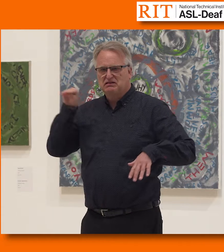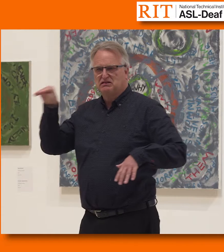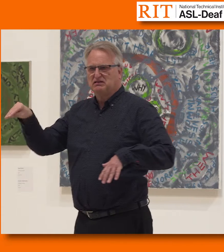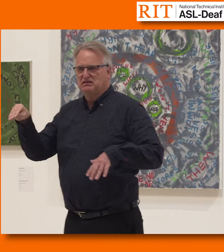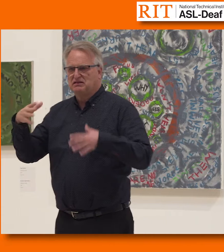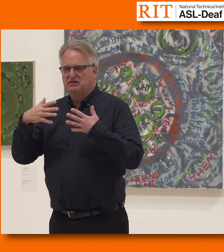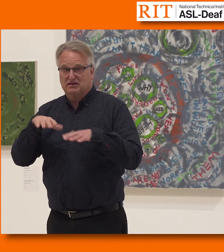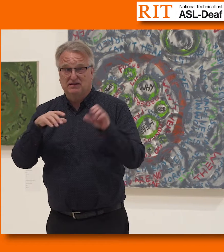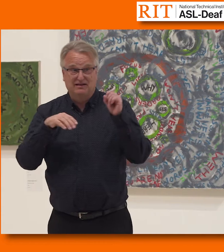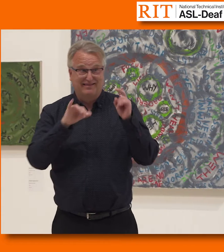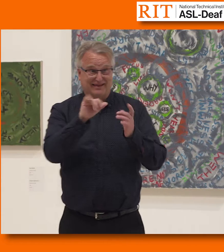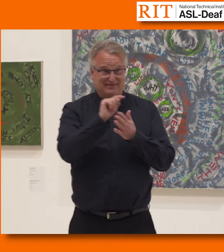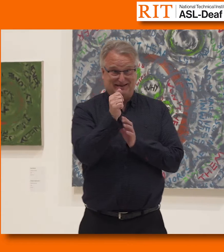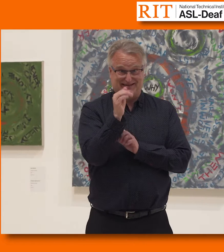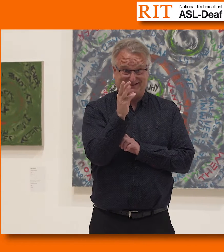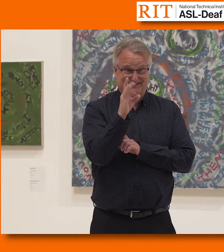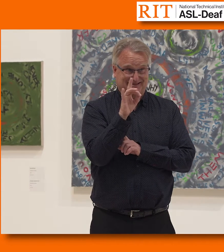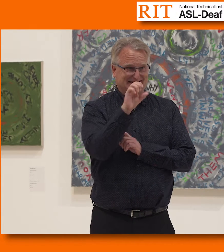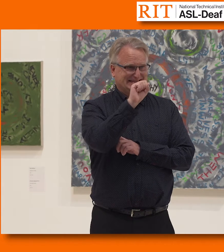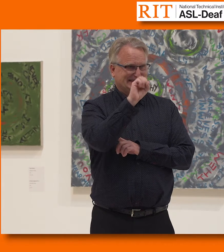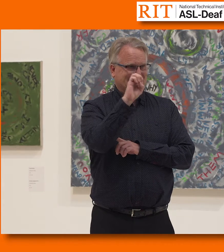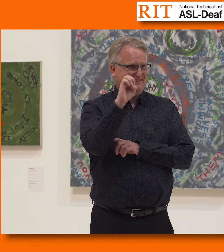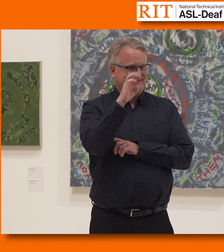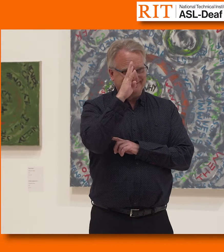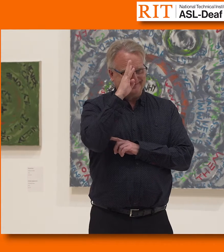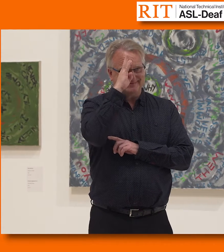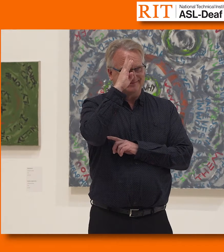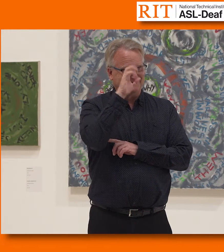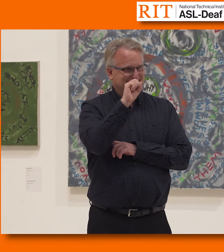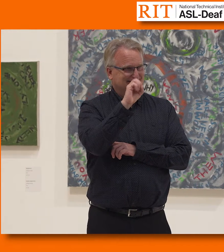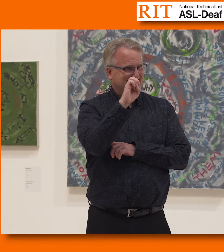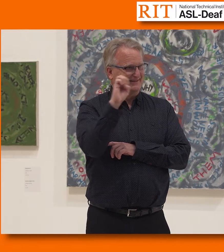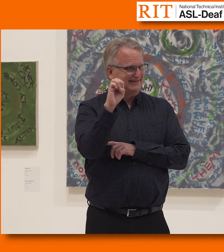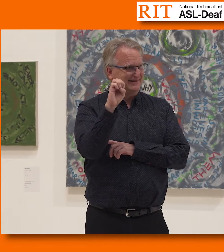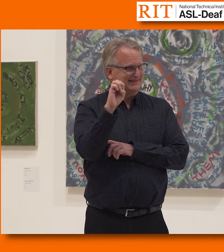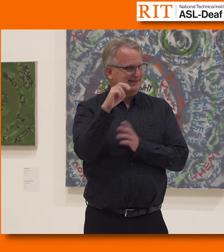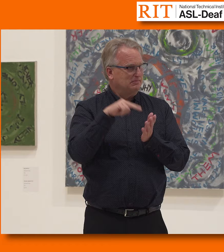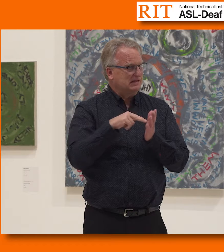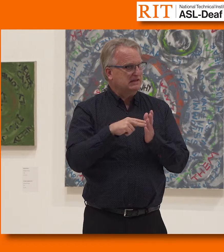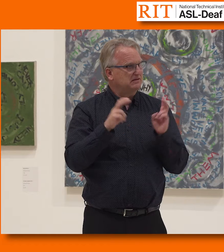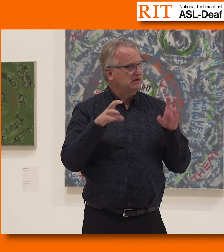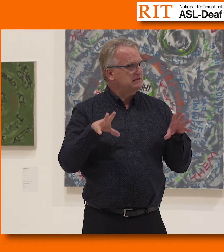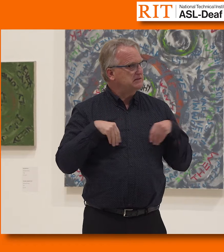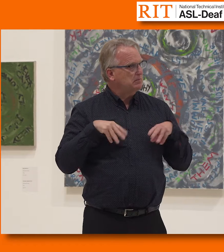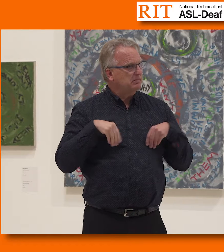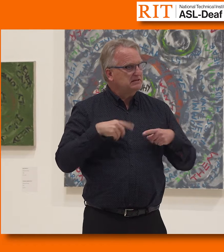I was language deprived. Other students were language deprived because they didn't come from Deaf families, and I remember them using